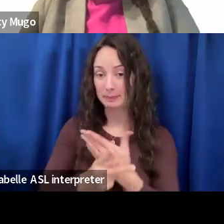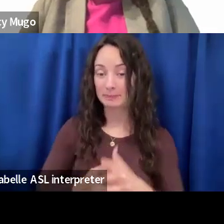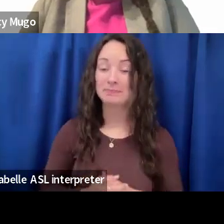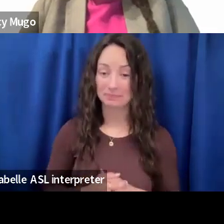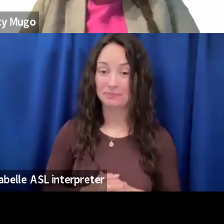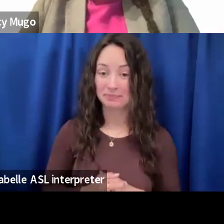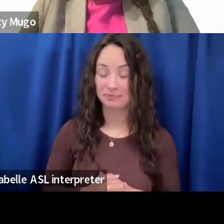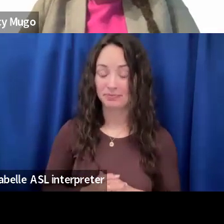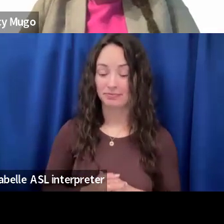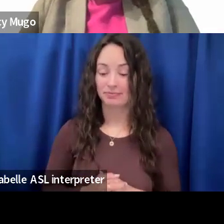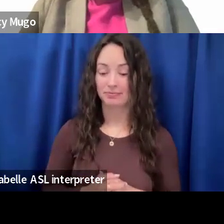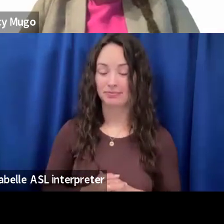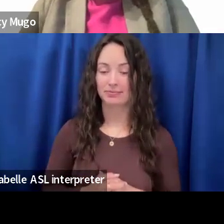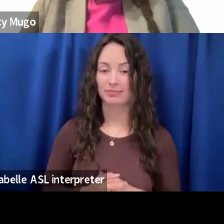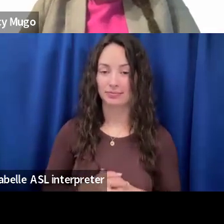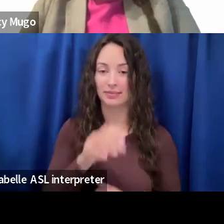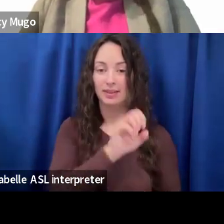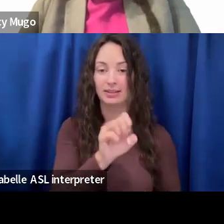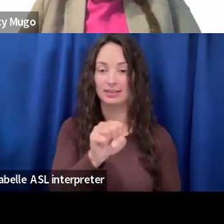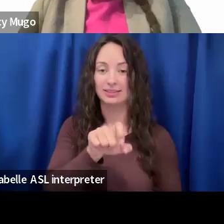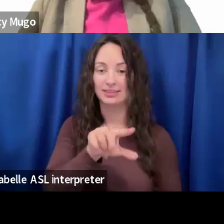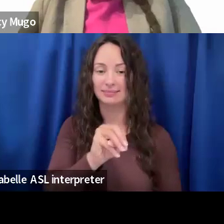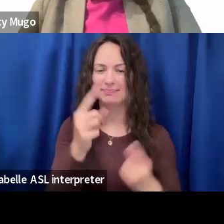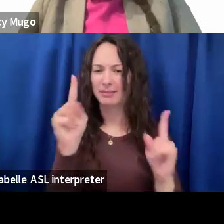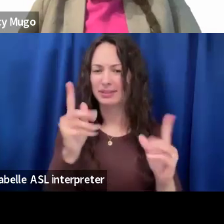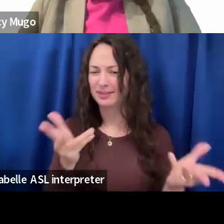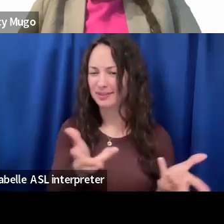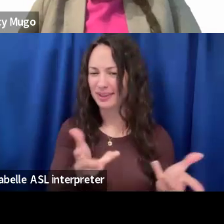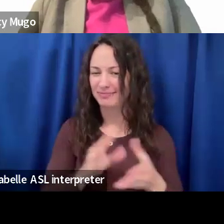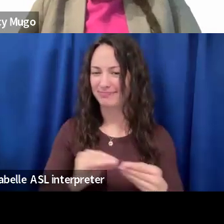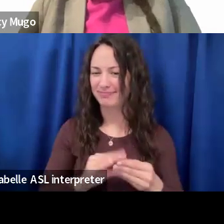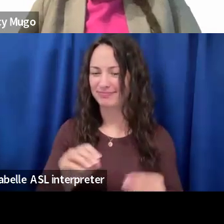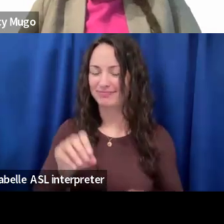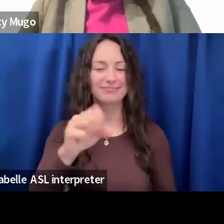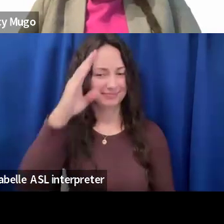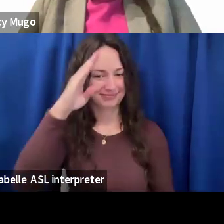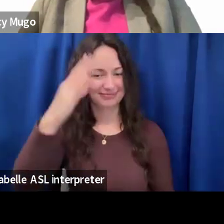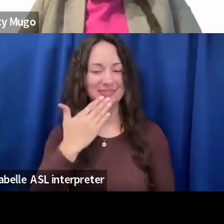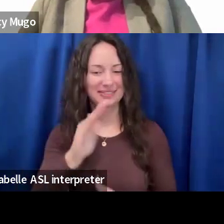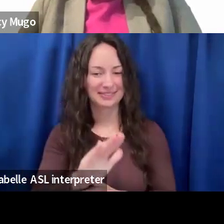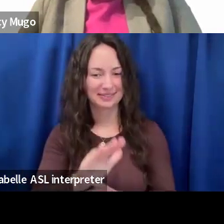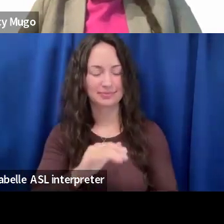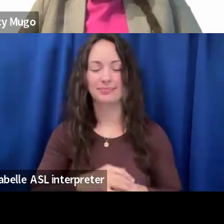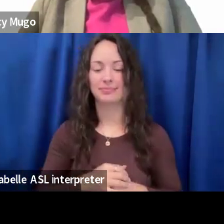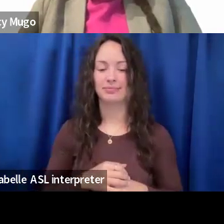effective when you had an STEM program. >> EVE RISKIN: Hi, good afternoon. I had two